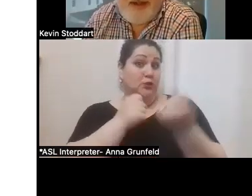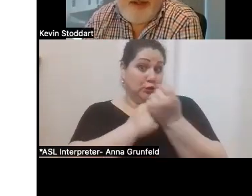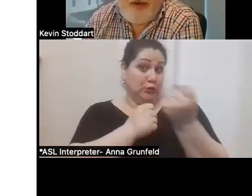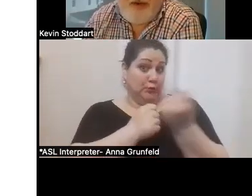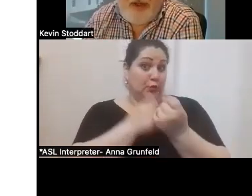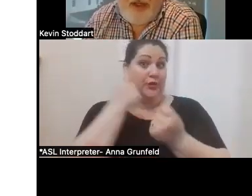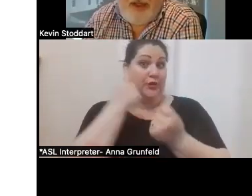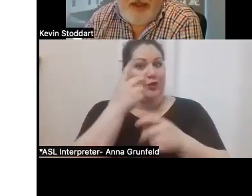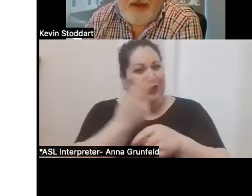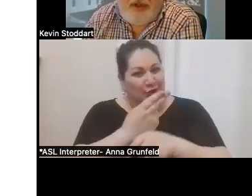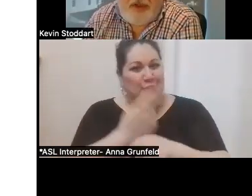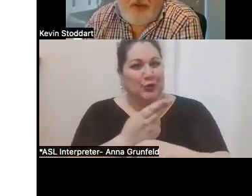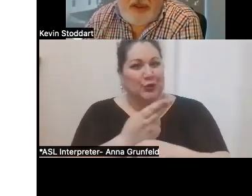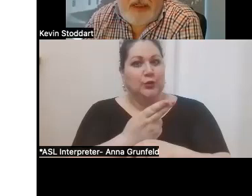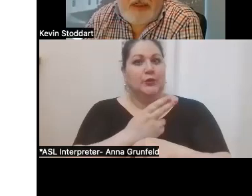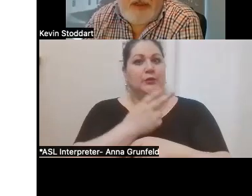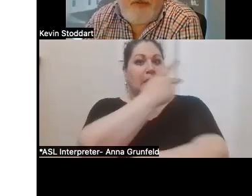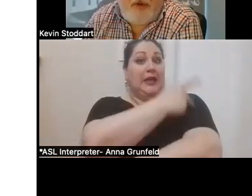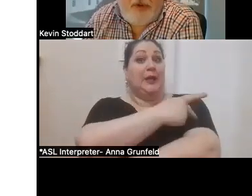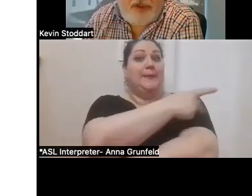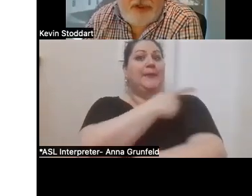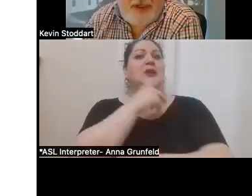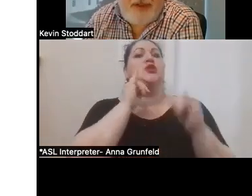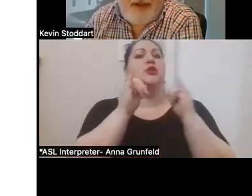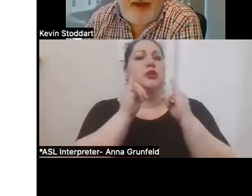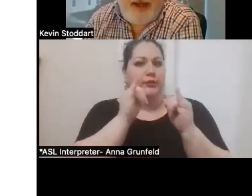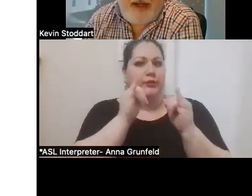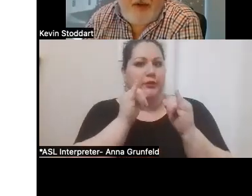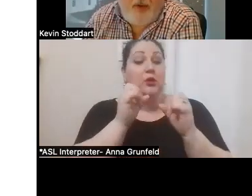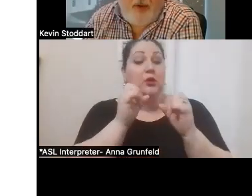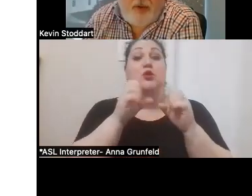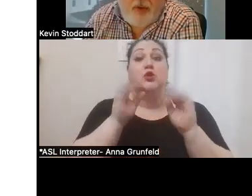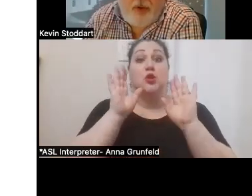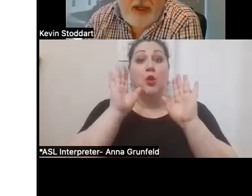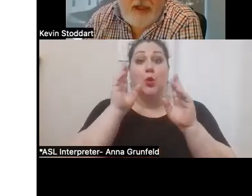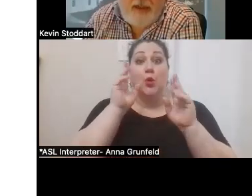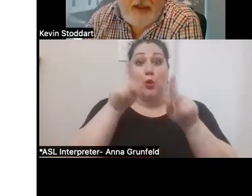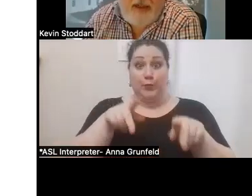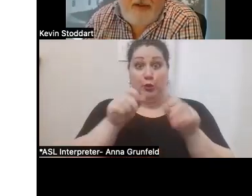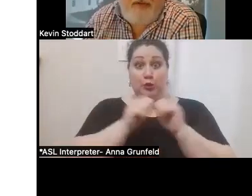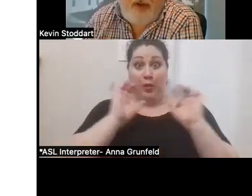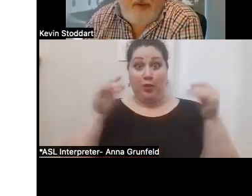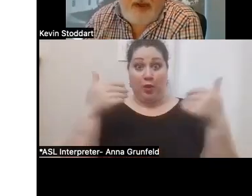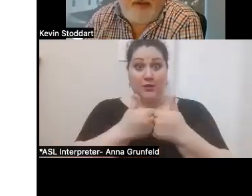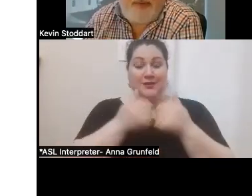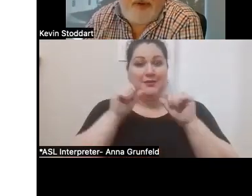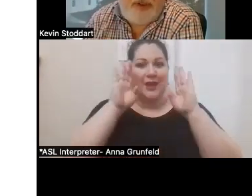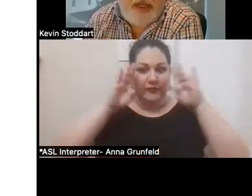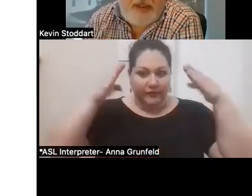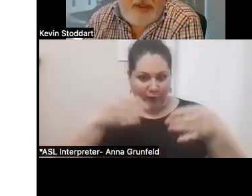So that the individual is focused and goal oriented and following a process